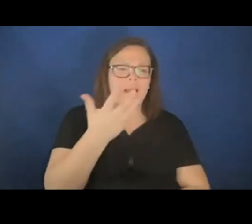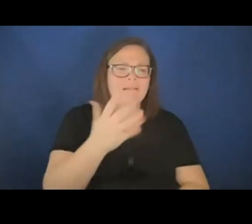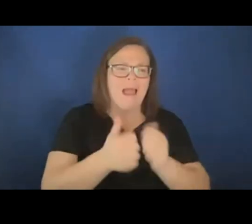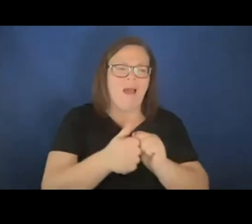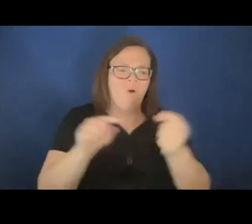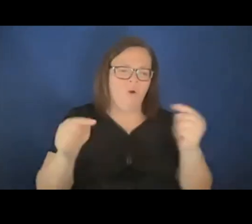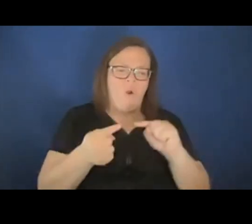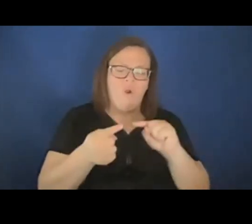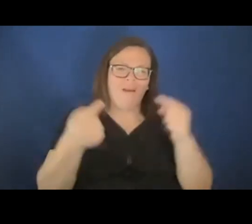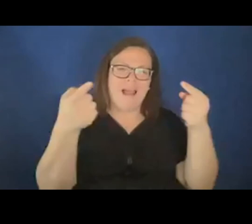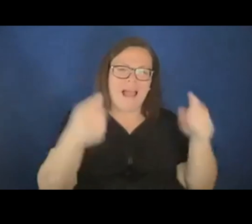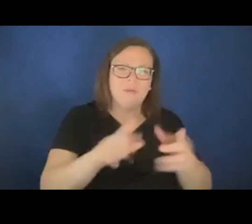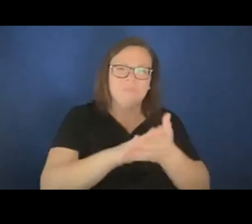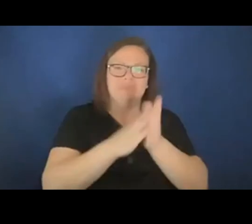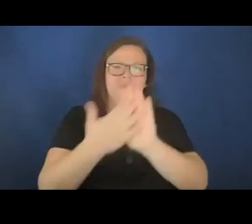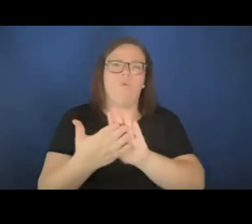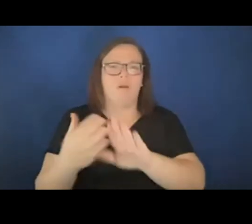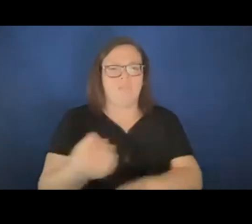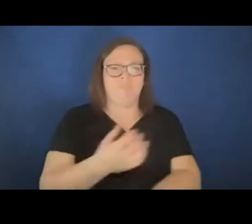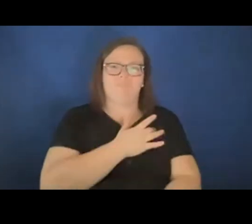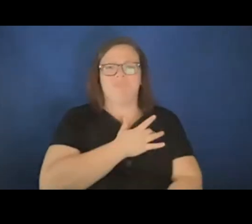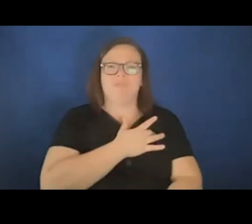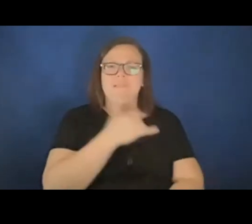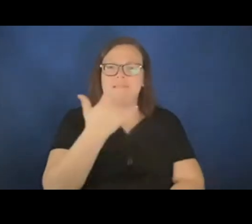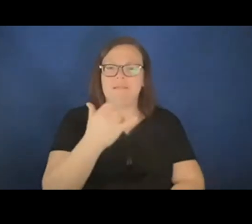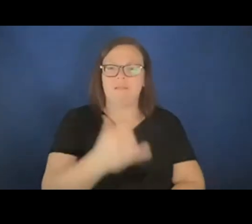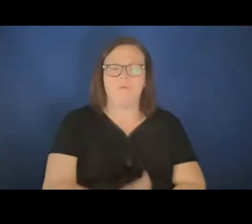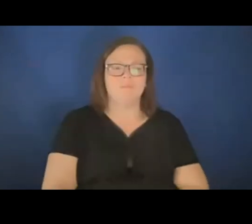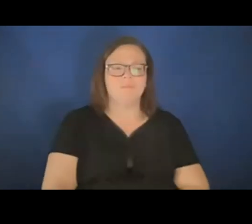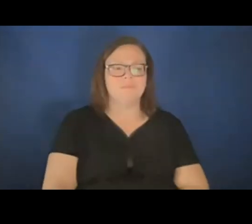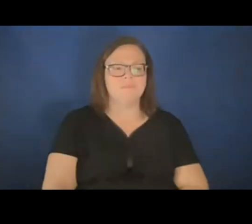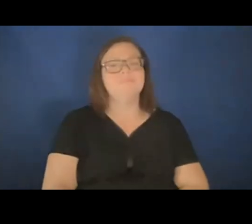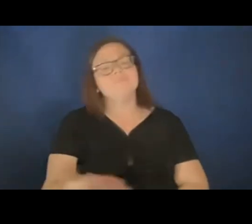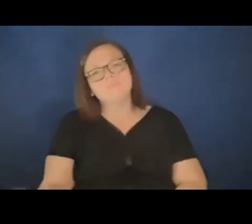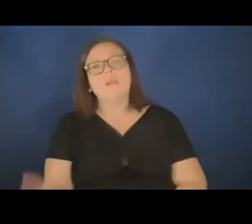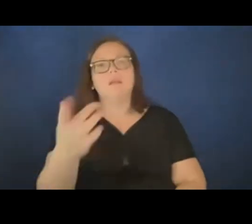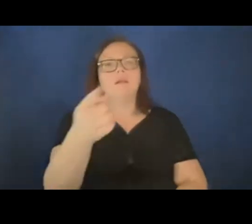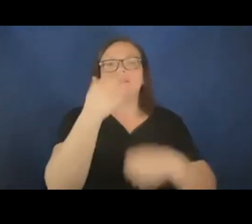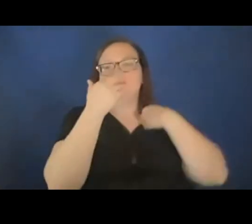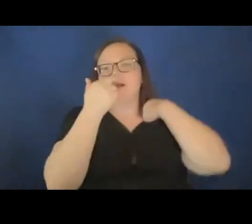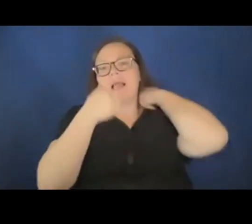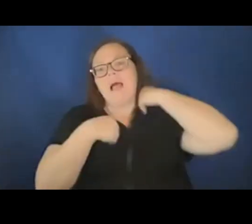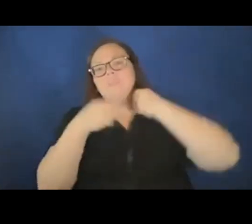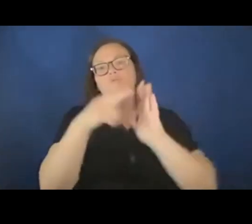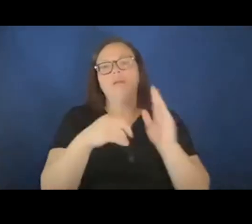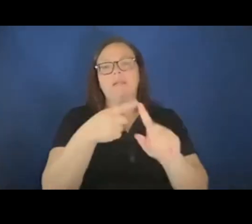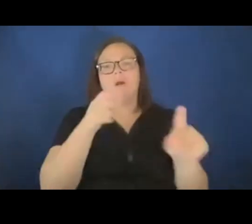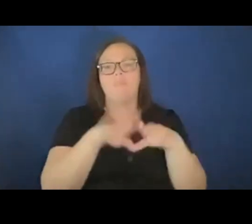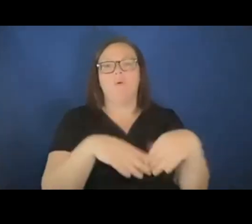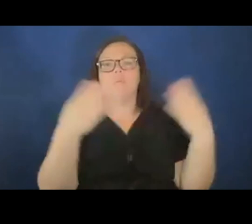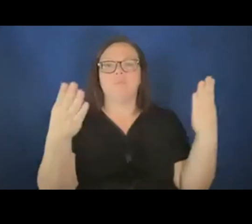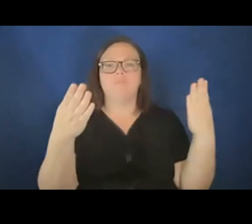before it yellows. It's really funny; I'm reading actually from the Open Mouth document